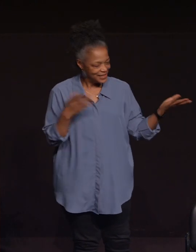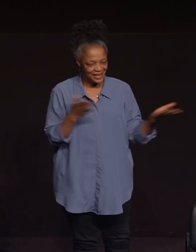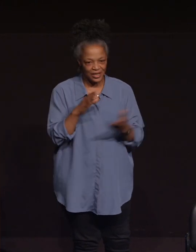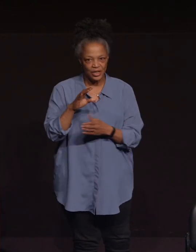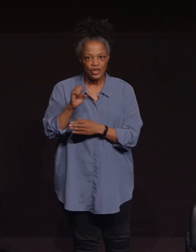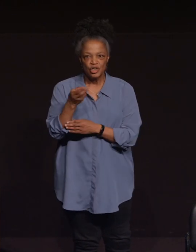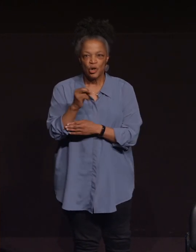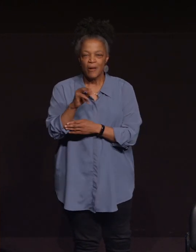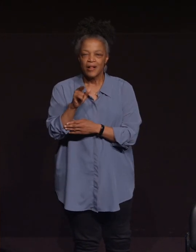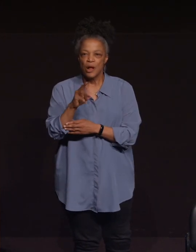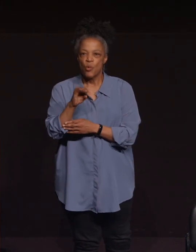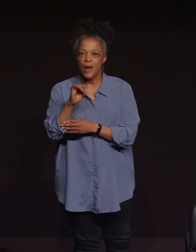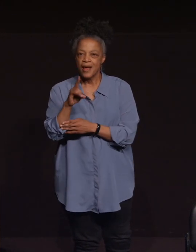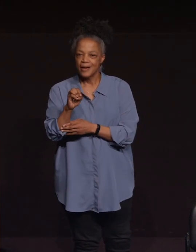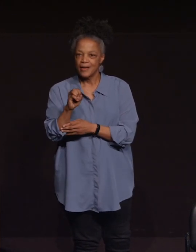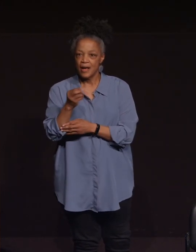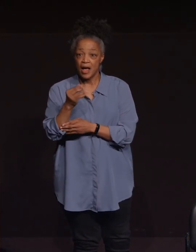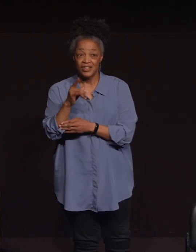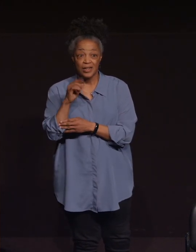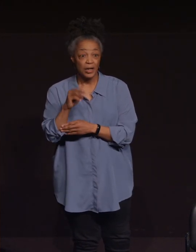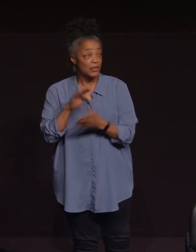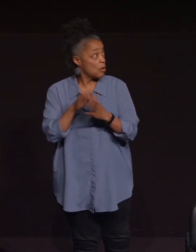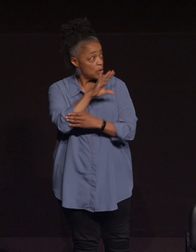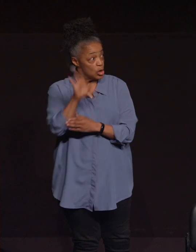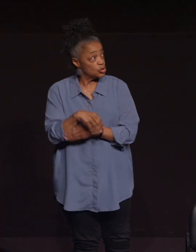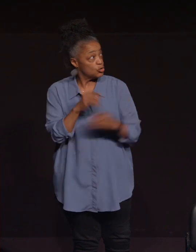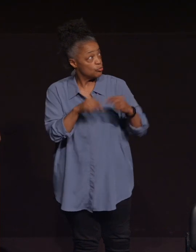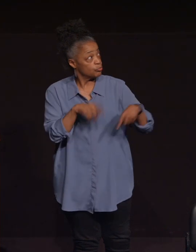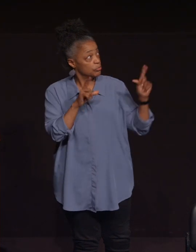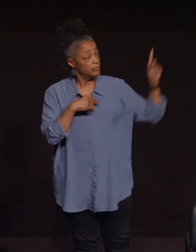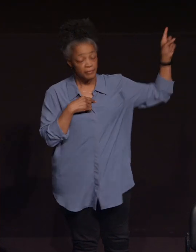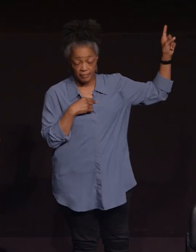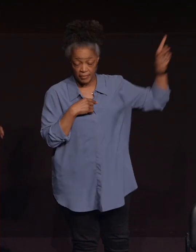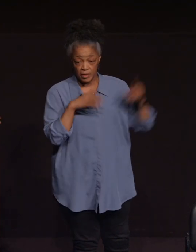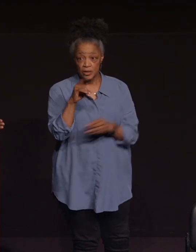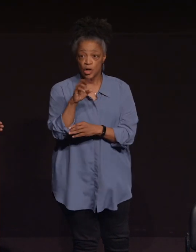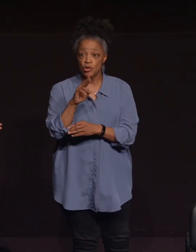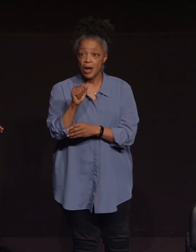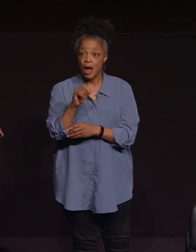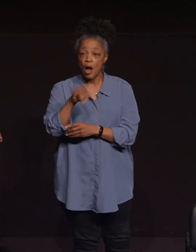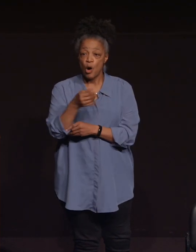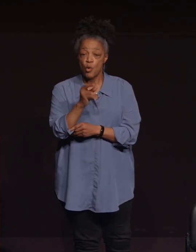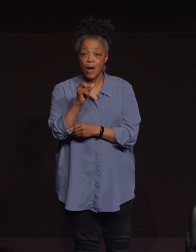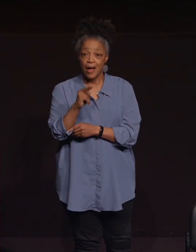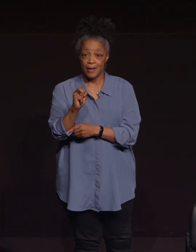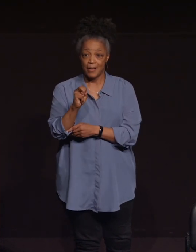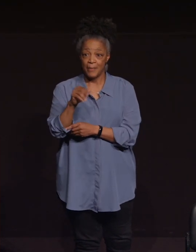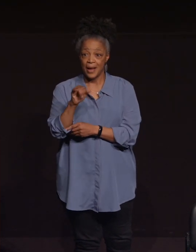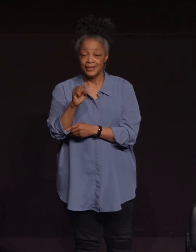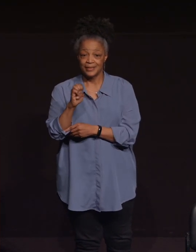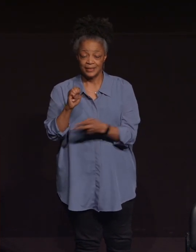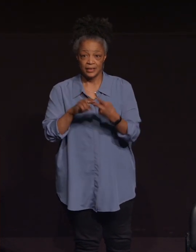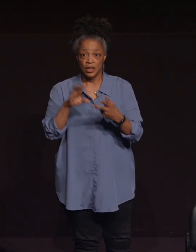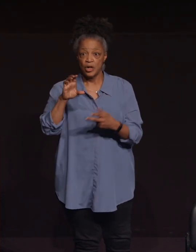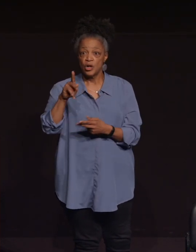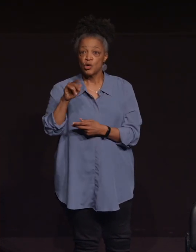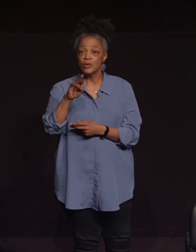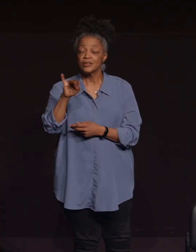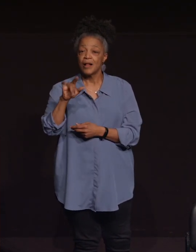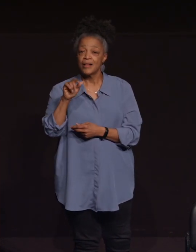Wade Hudson, who will be joining us via Zoom; Dr. Ajuan Mance; Krystaelynne Sanders Diggs.